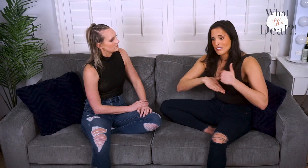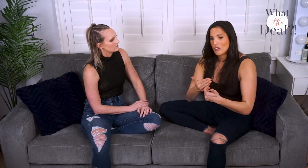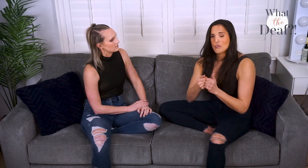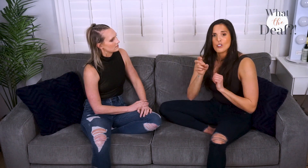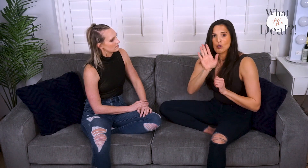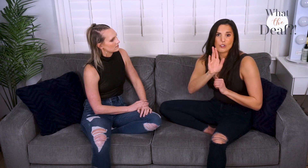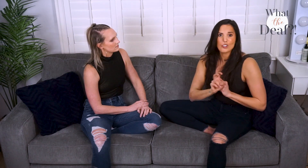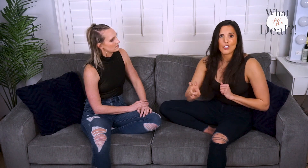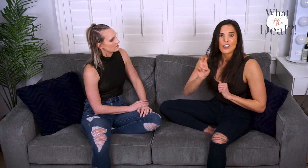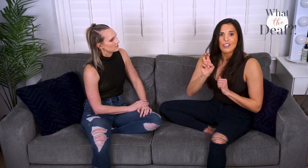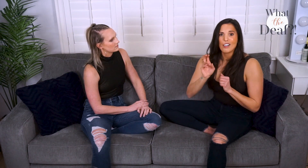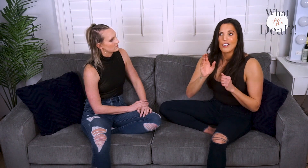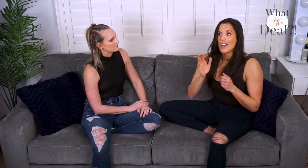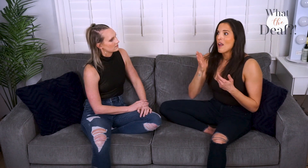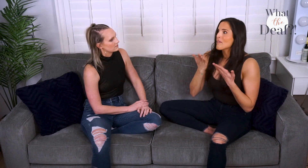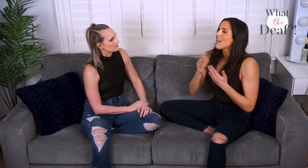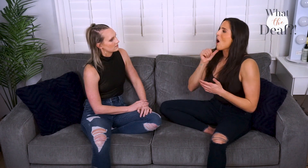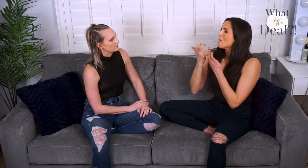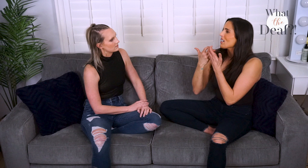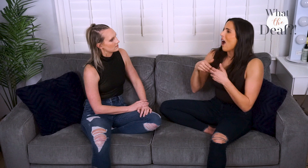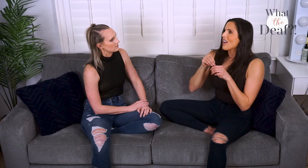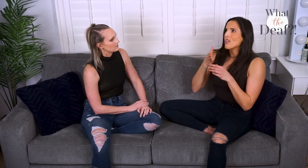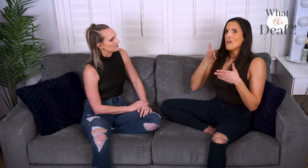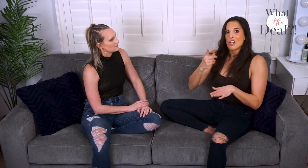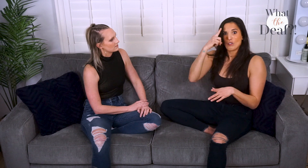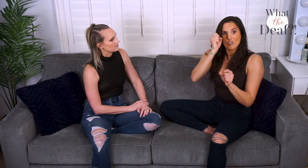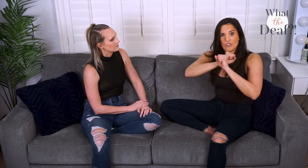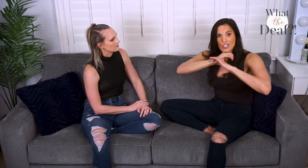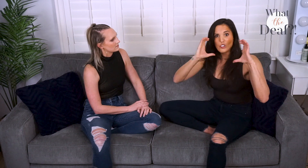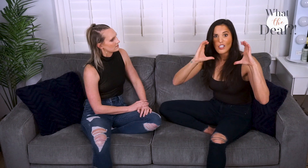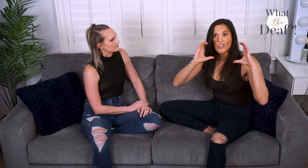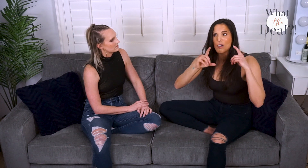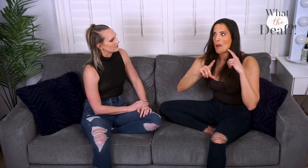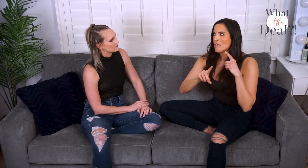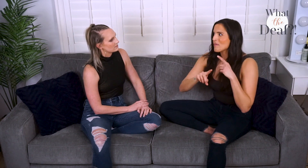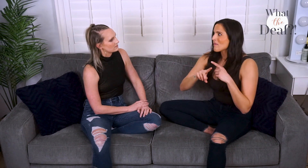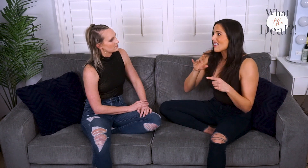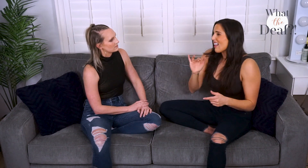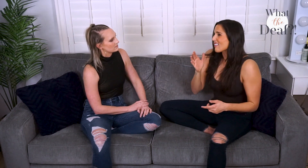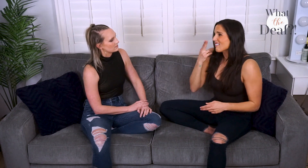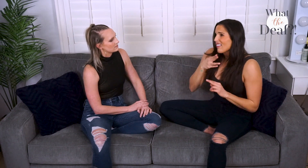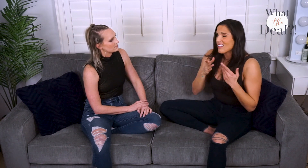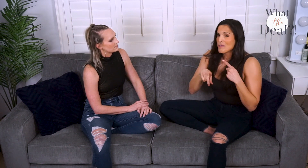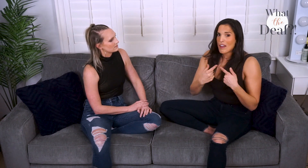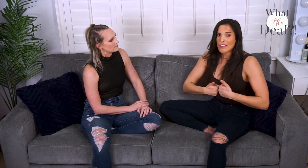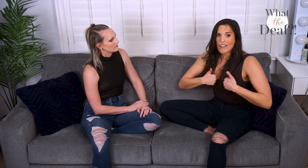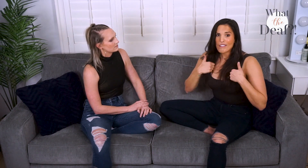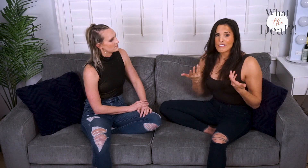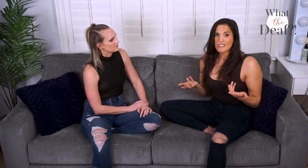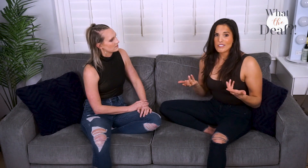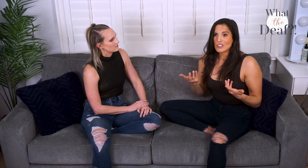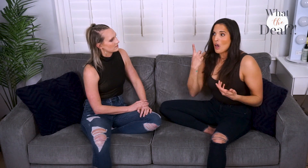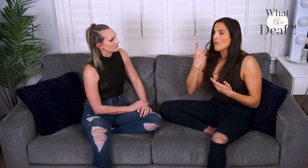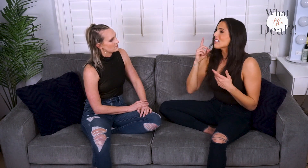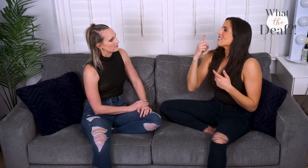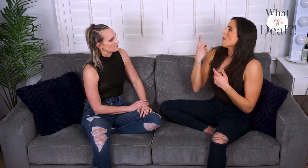You just continue with your journey, and it might not work out in the way that you envision it, but that's the fun thing about life.